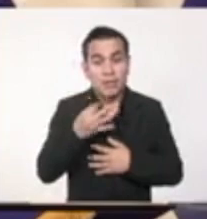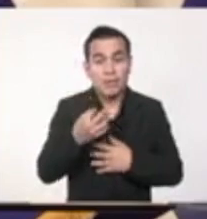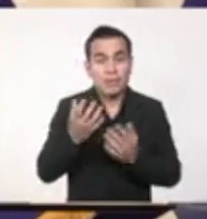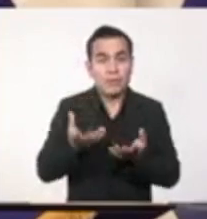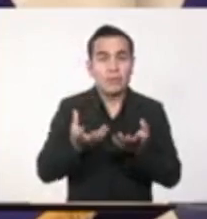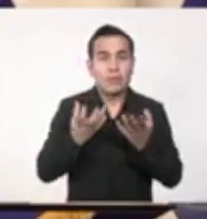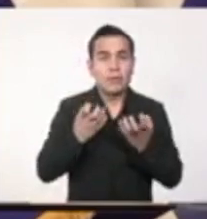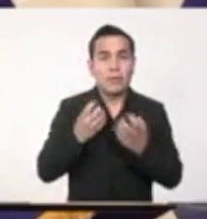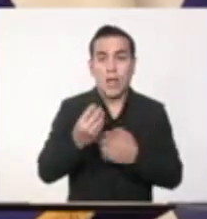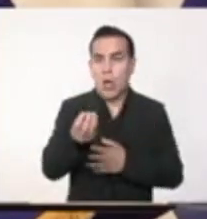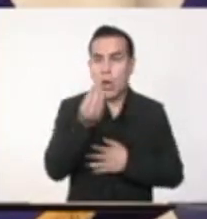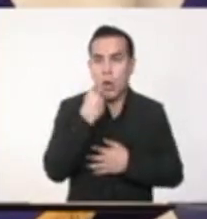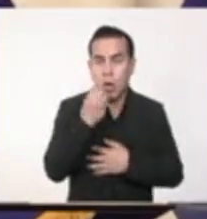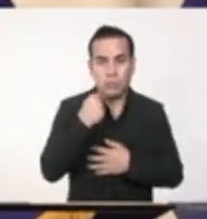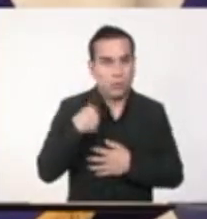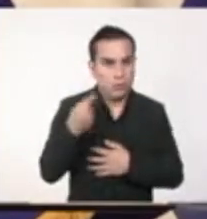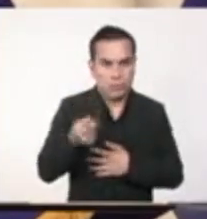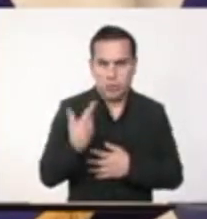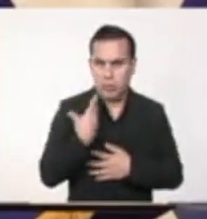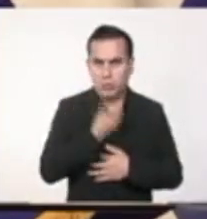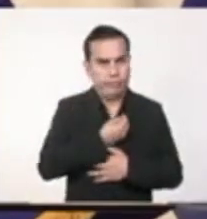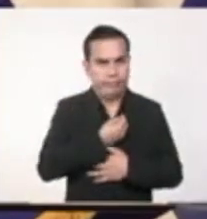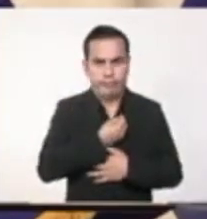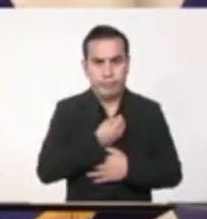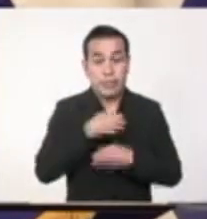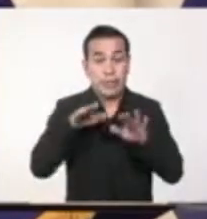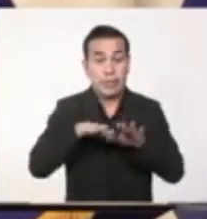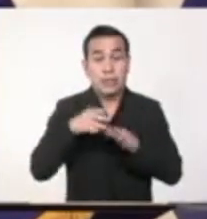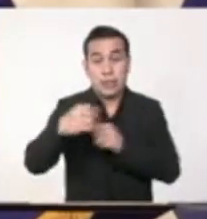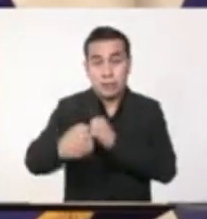always feed us, thank you, but we